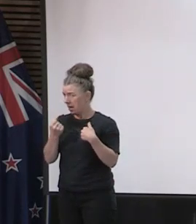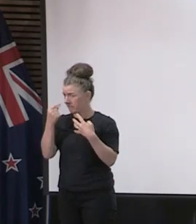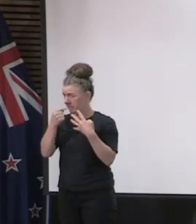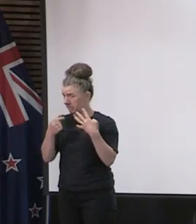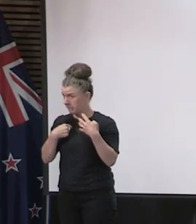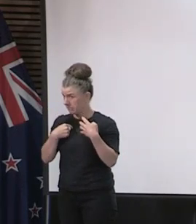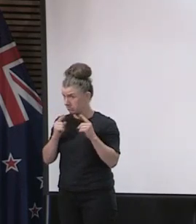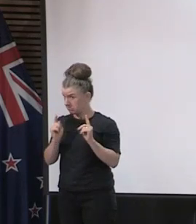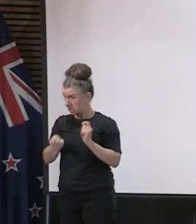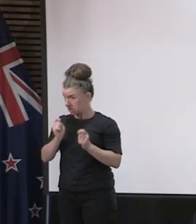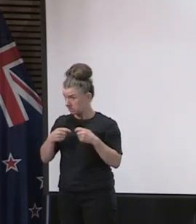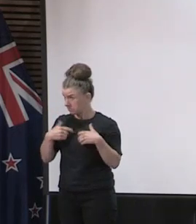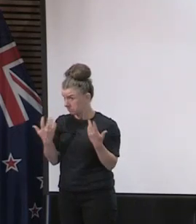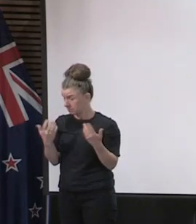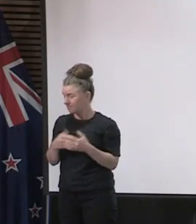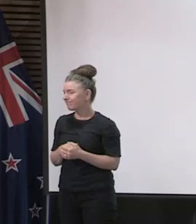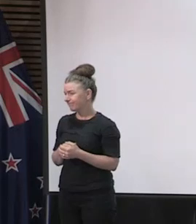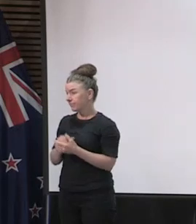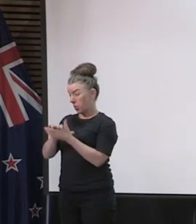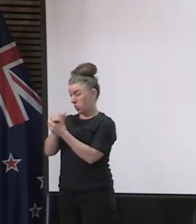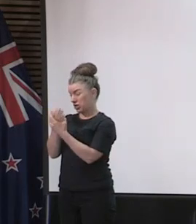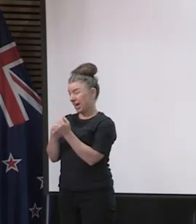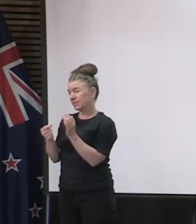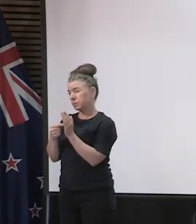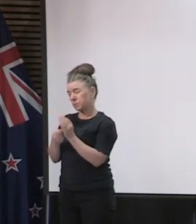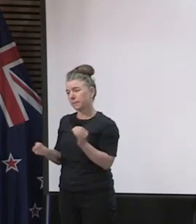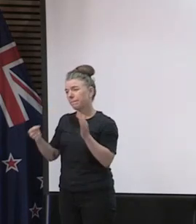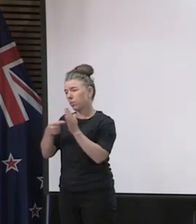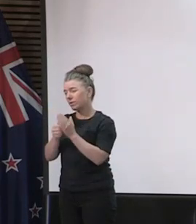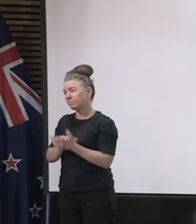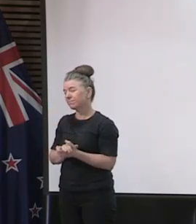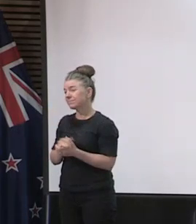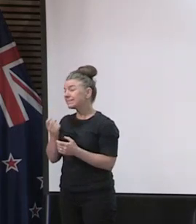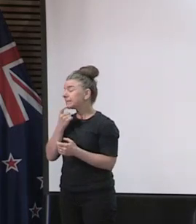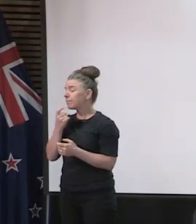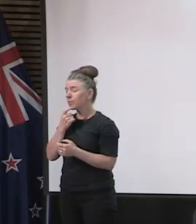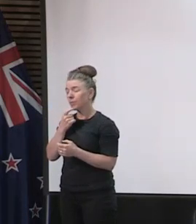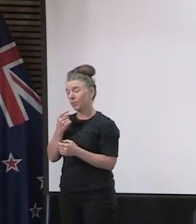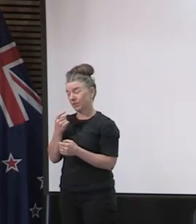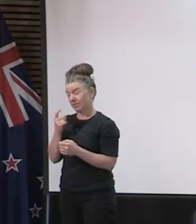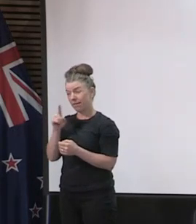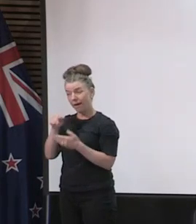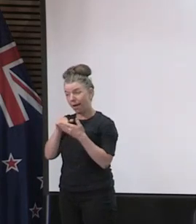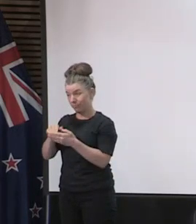and tell them the symptoms and ask about getting tested. Good